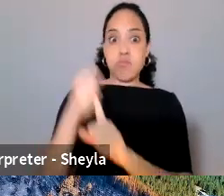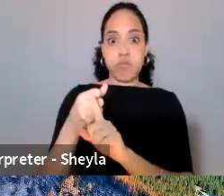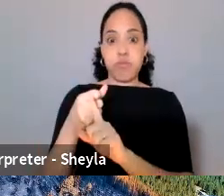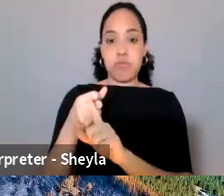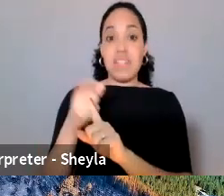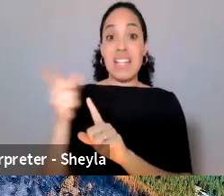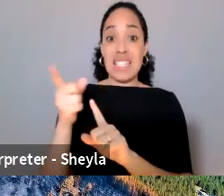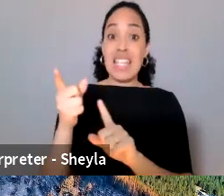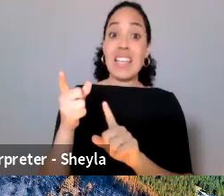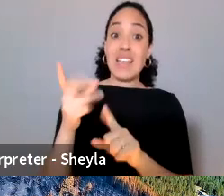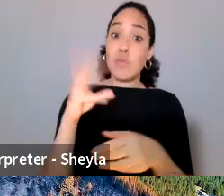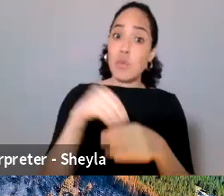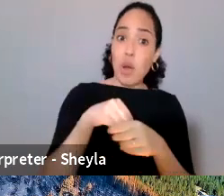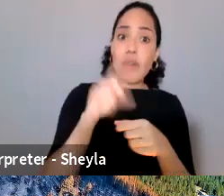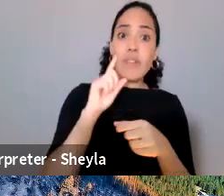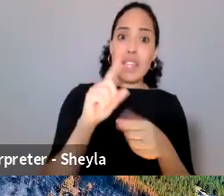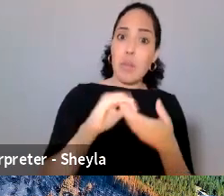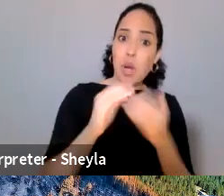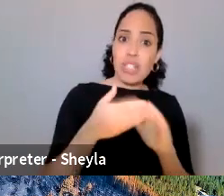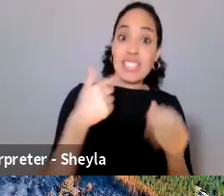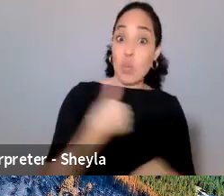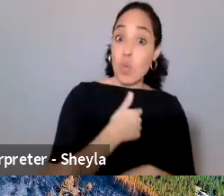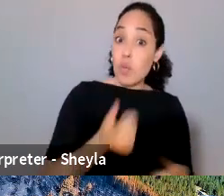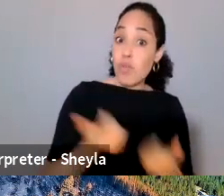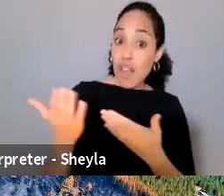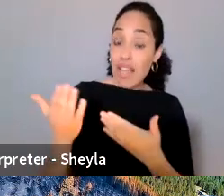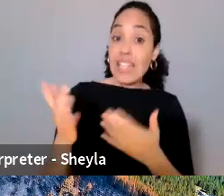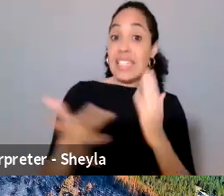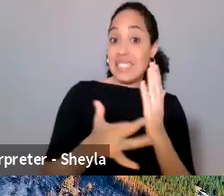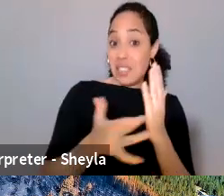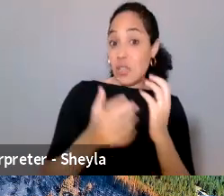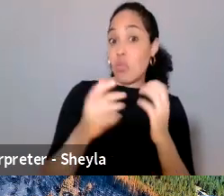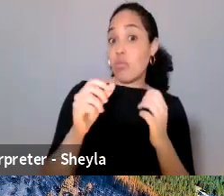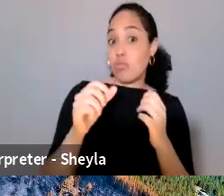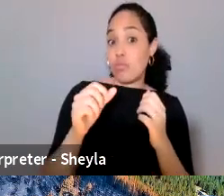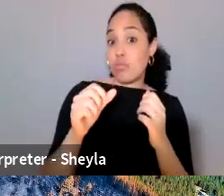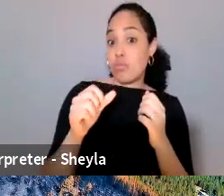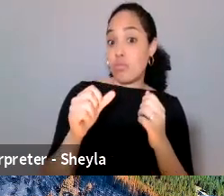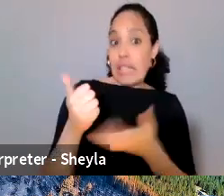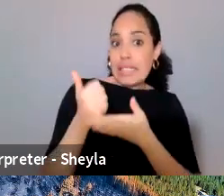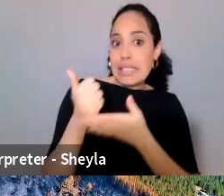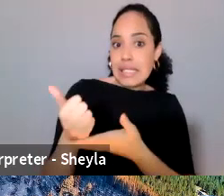and we provided him with technical assistance a detailed customized report an action plan to help